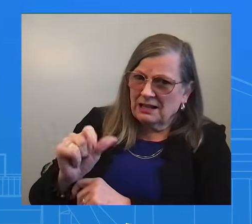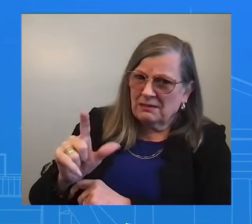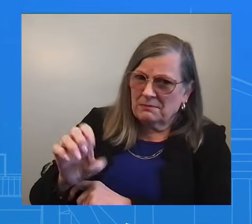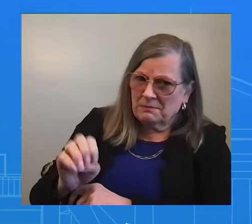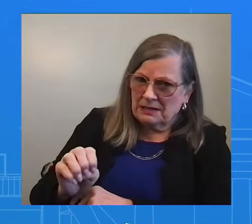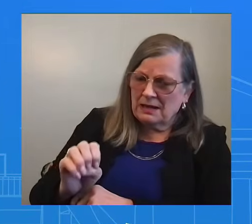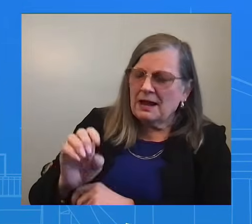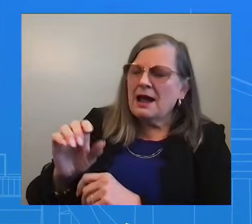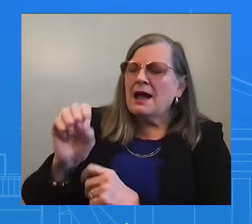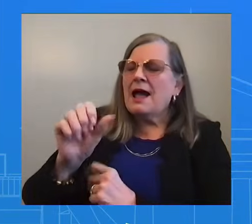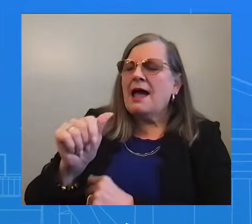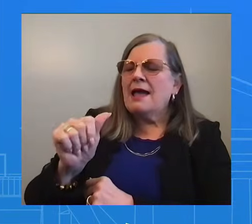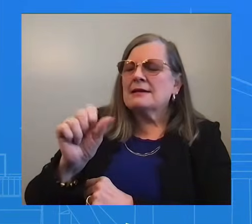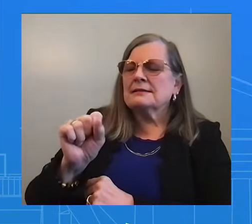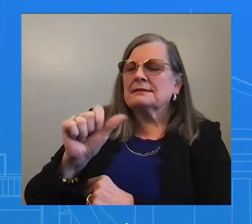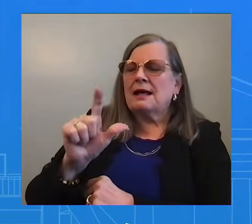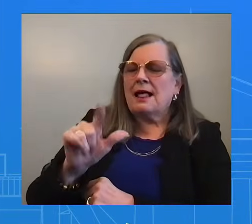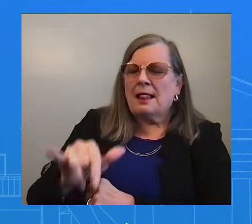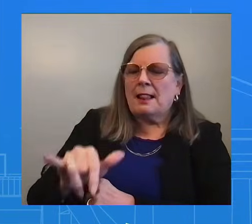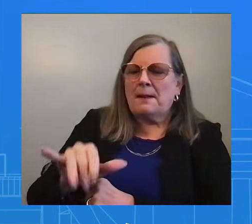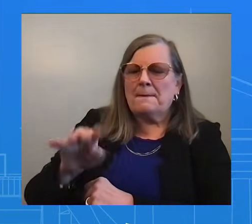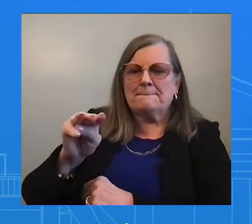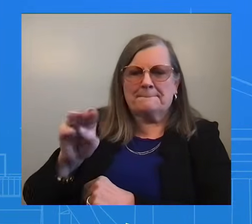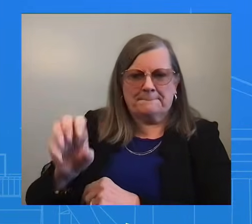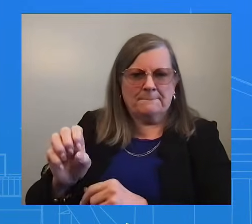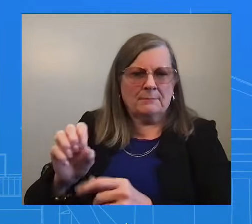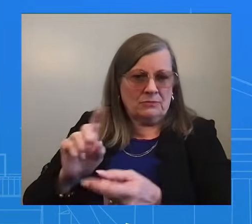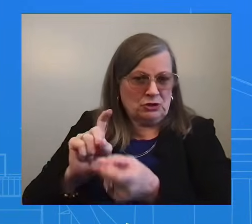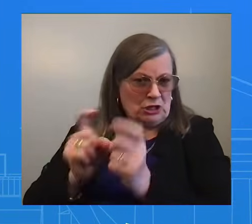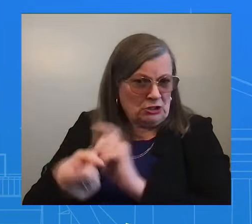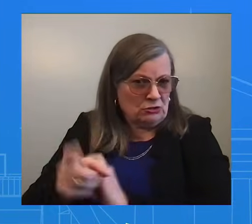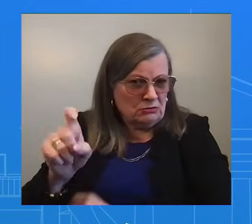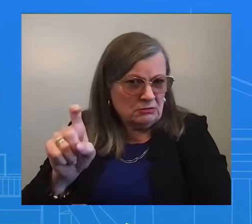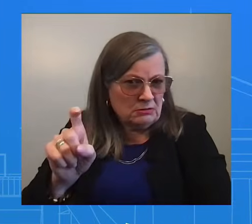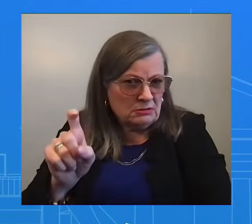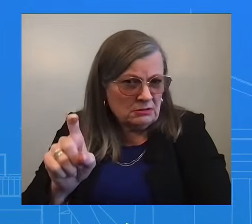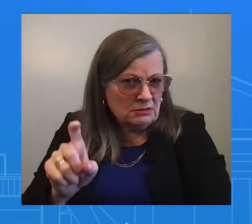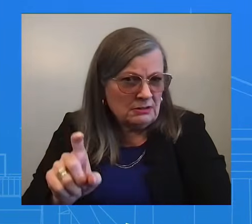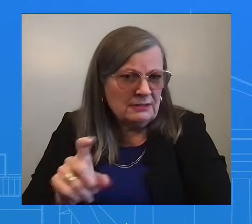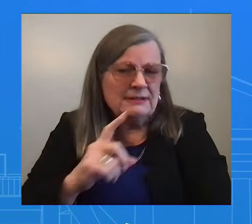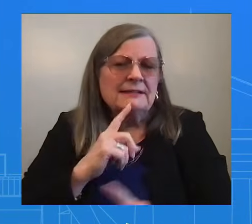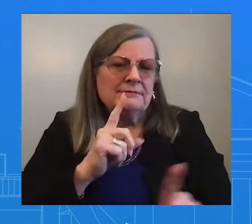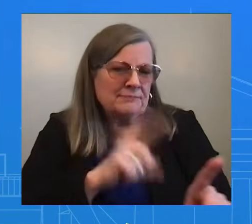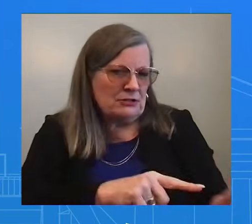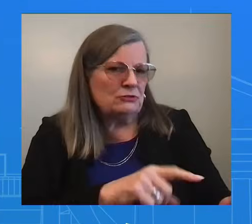that there needs to be a bipartisan agreement, right? And so, when you have a bipartisan agreement -- right?